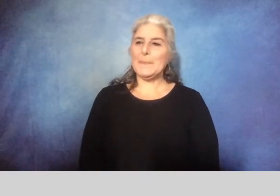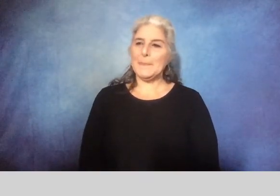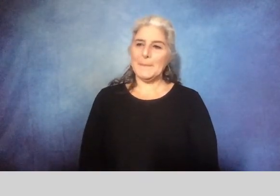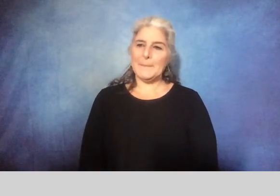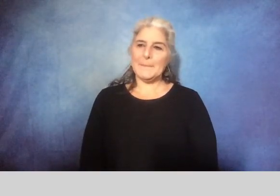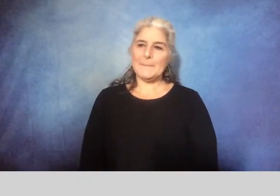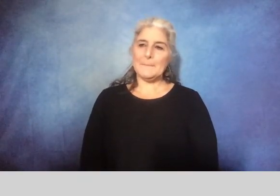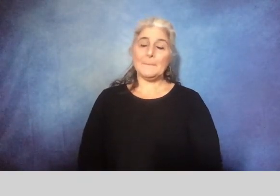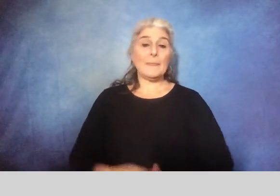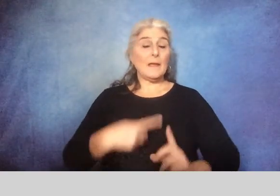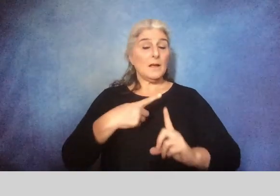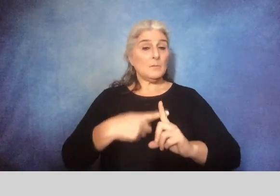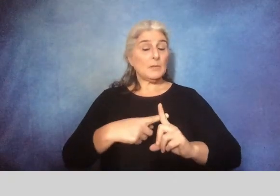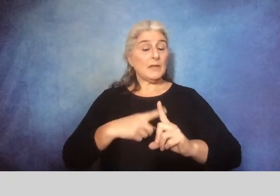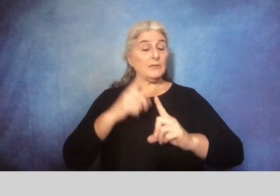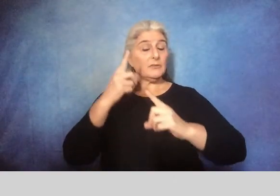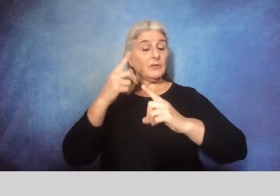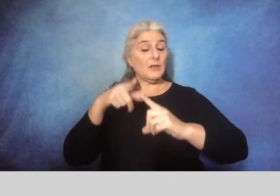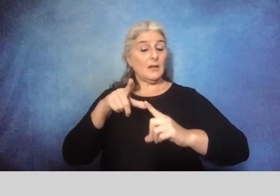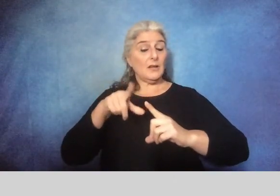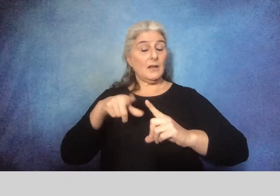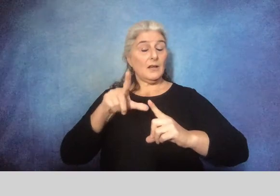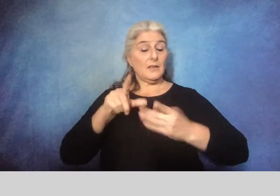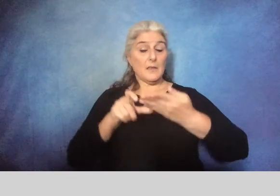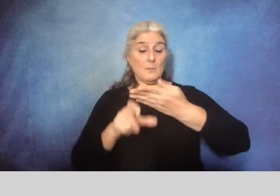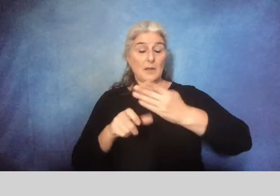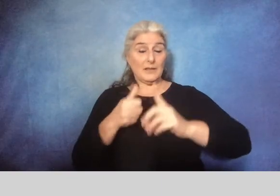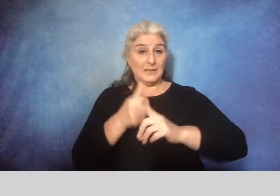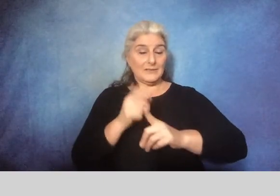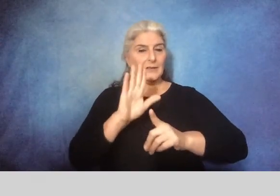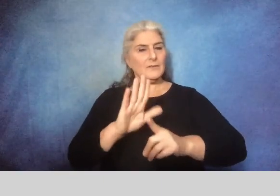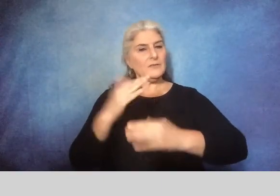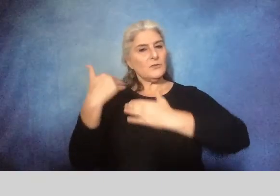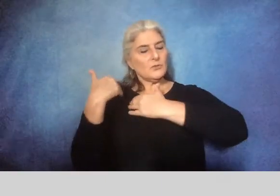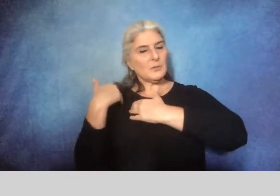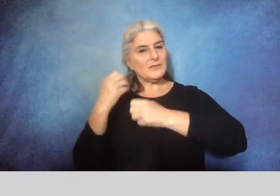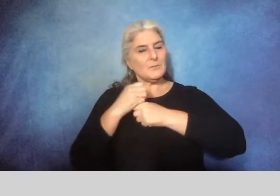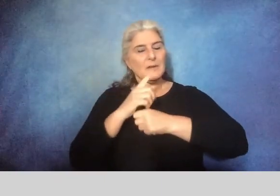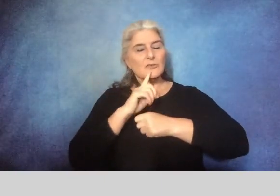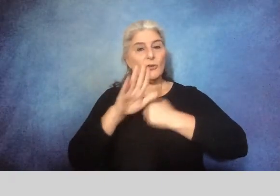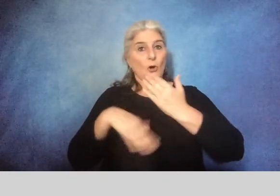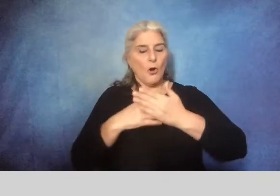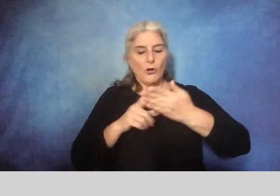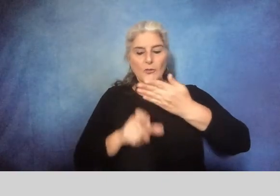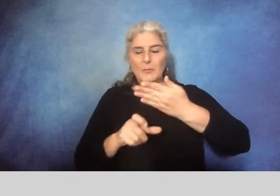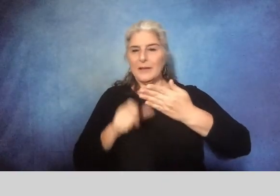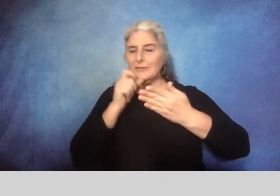And it is also the responsibility of the plugin developers to make sure all the plugins does not raise an exception.